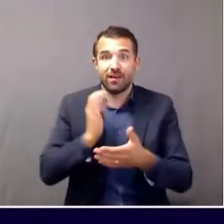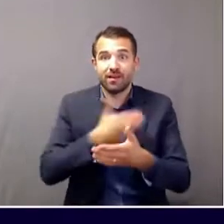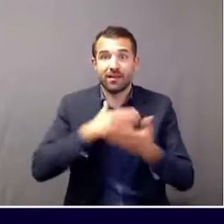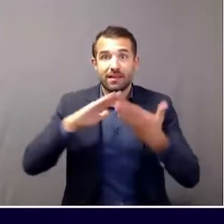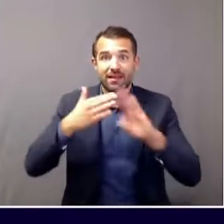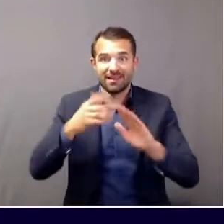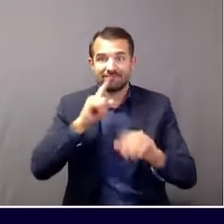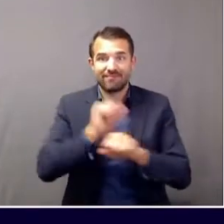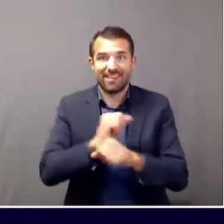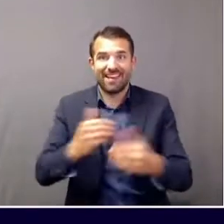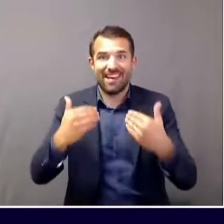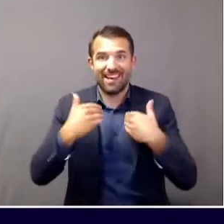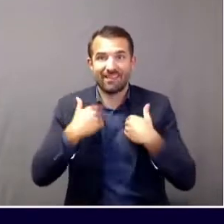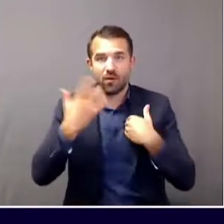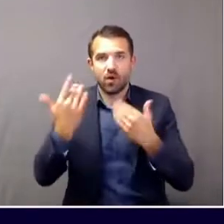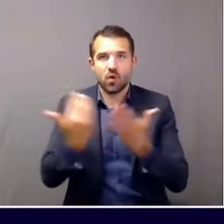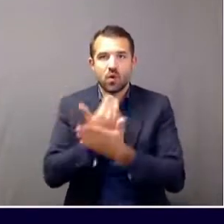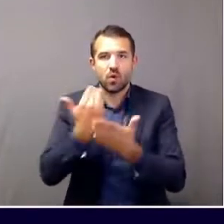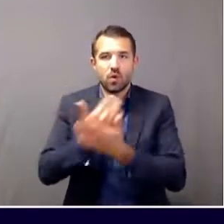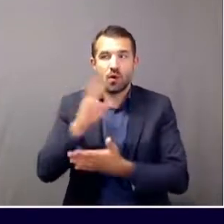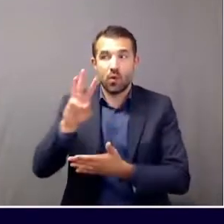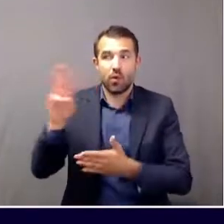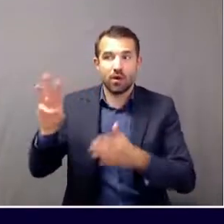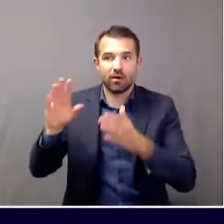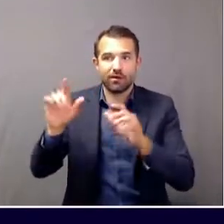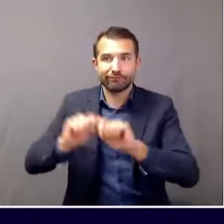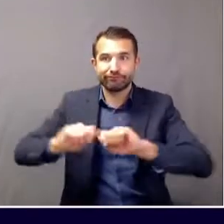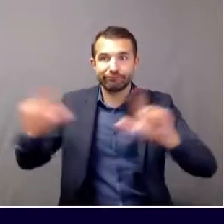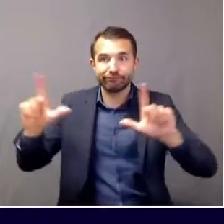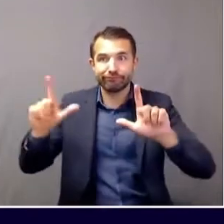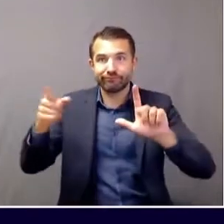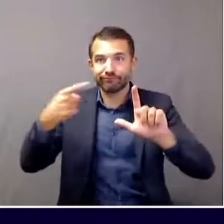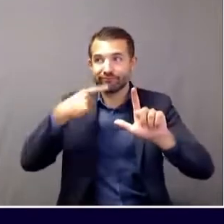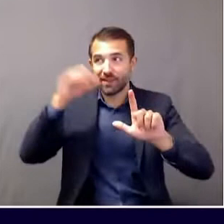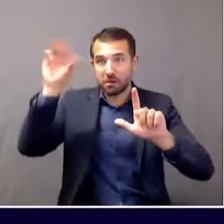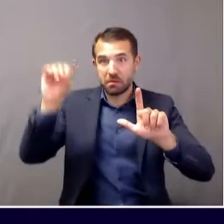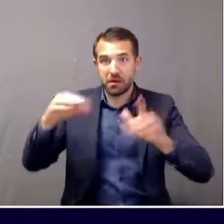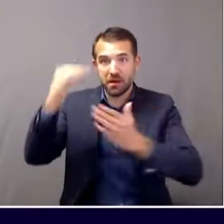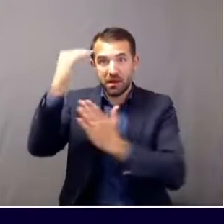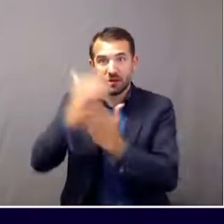so I wanted to know what we I'm